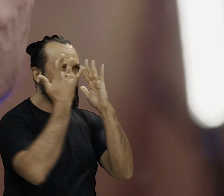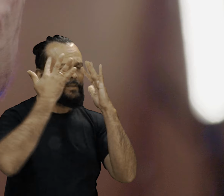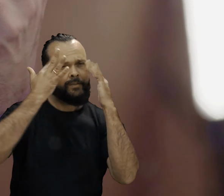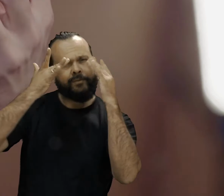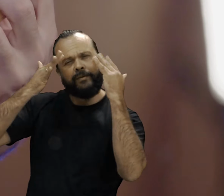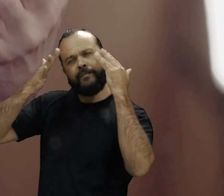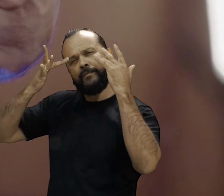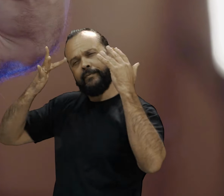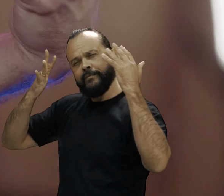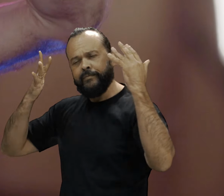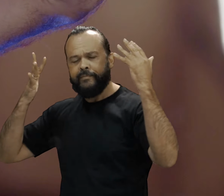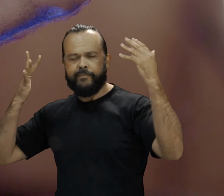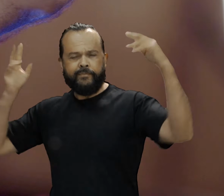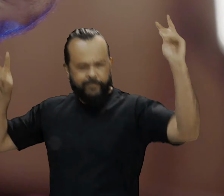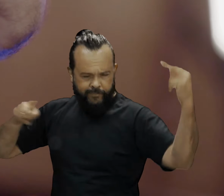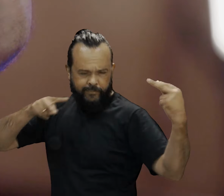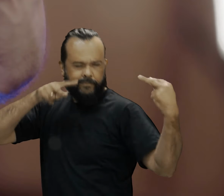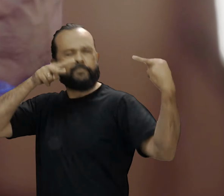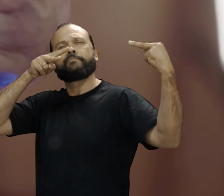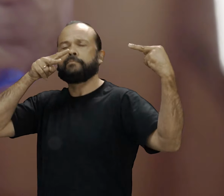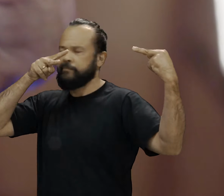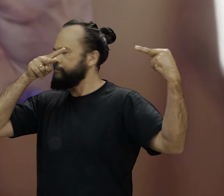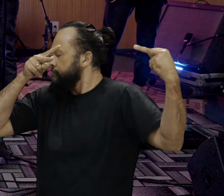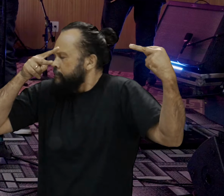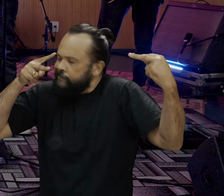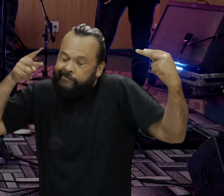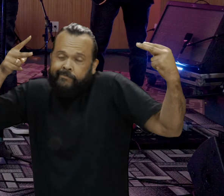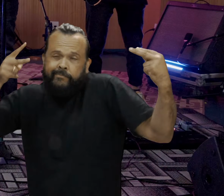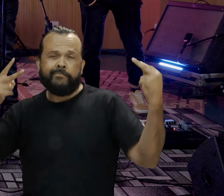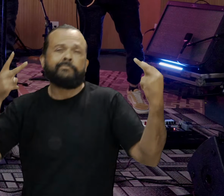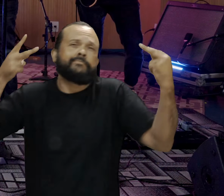Tired eyes don't care anymore